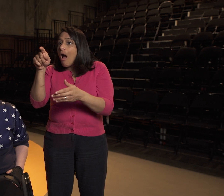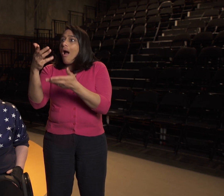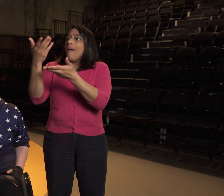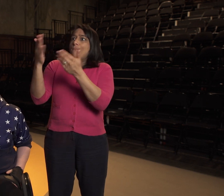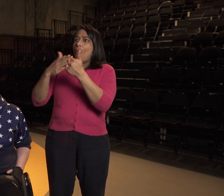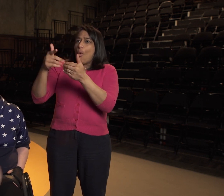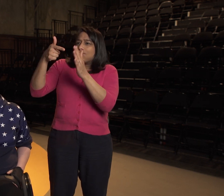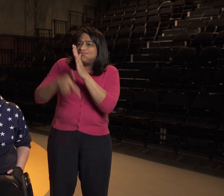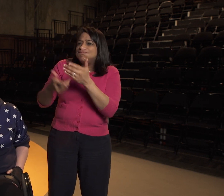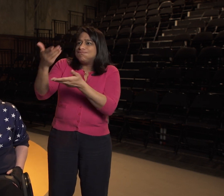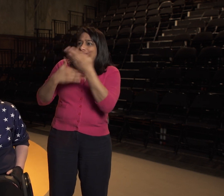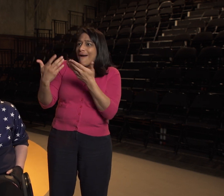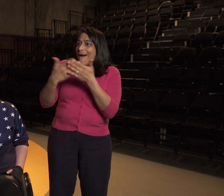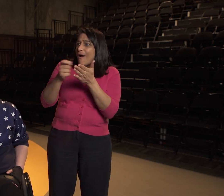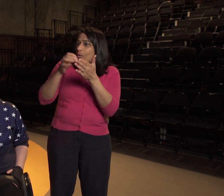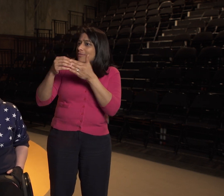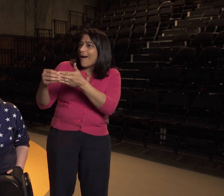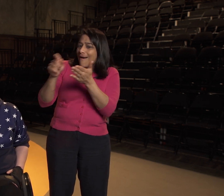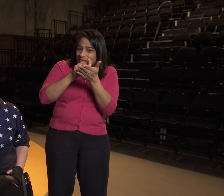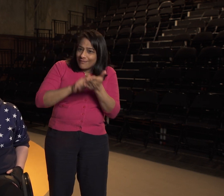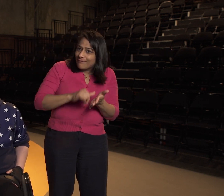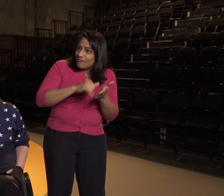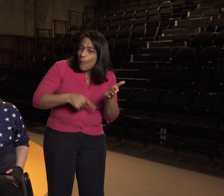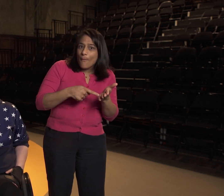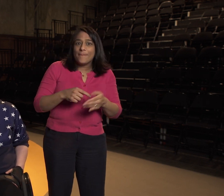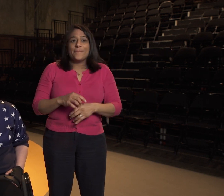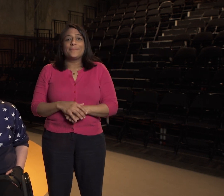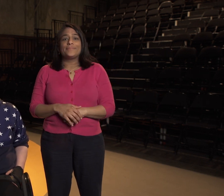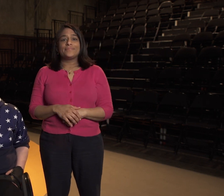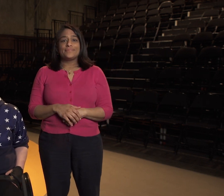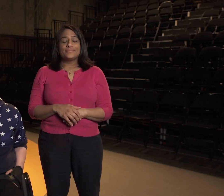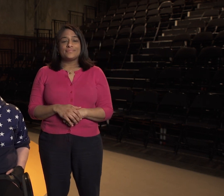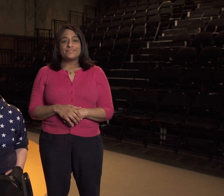biscuit, biscuit on Disability Arts Online. biscuit